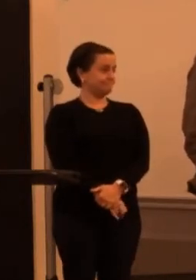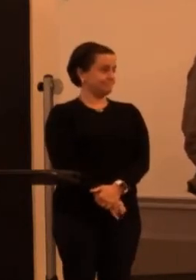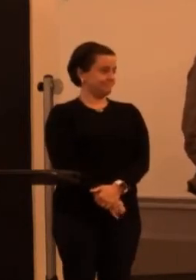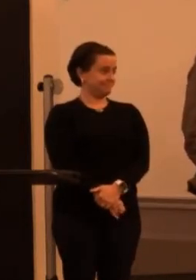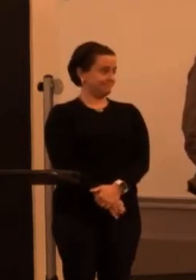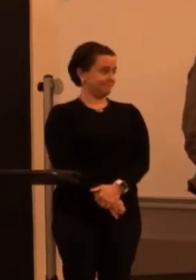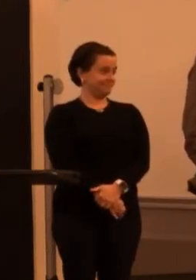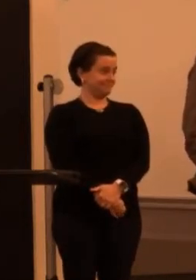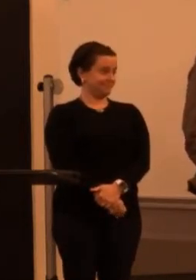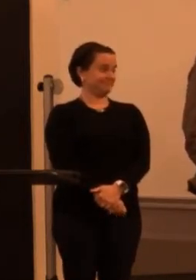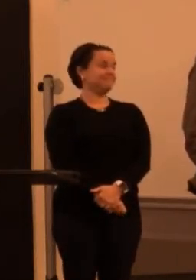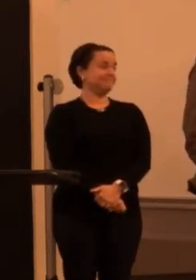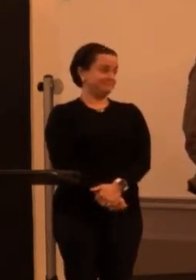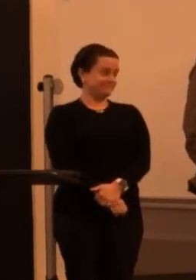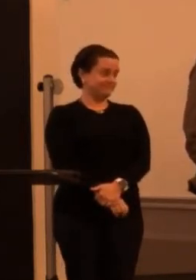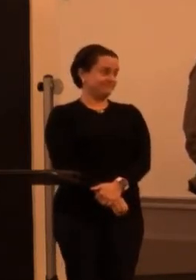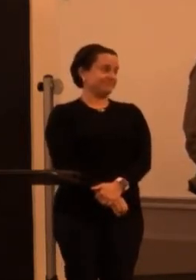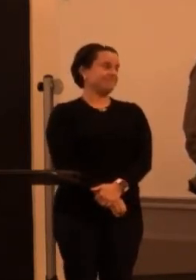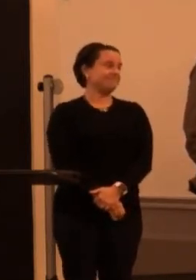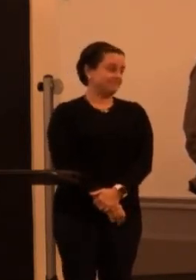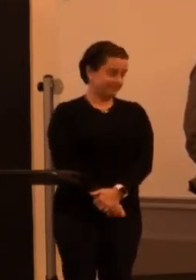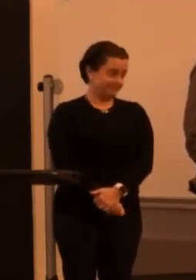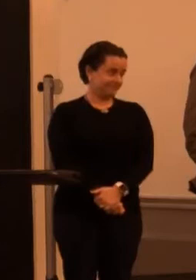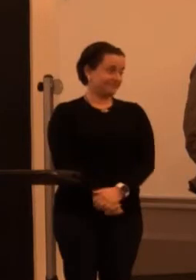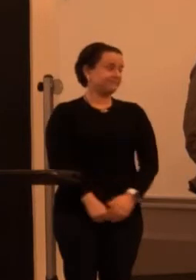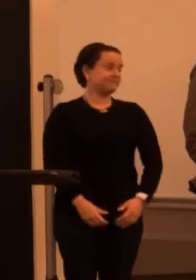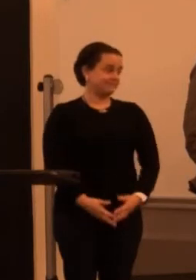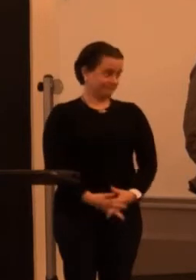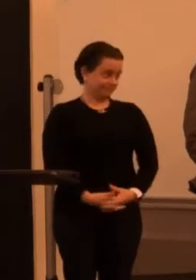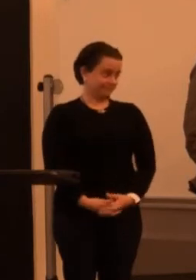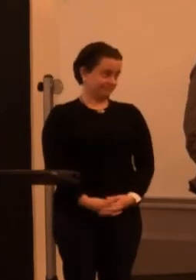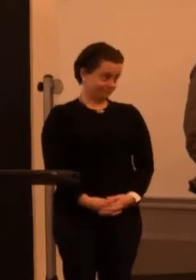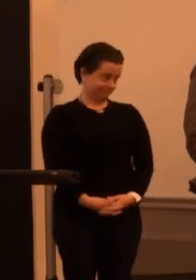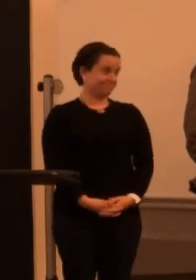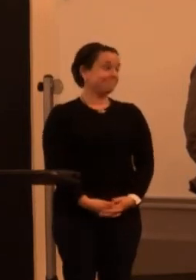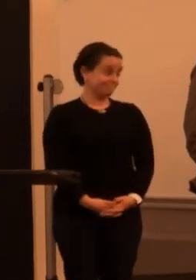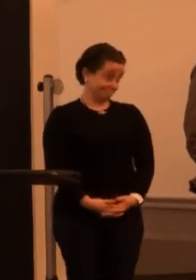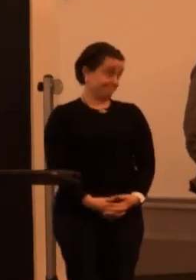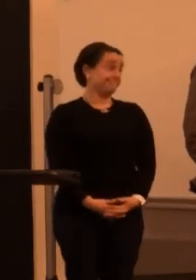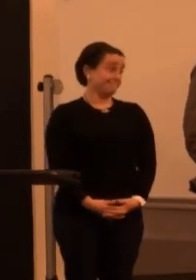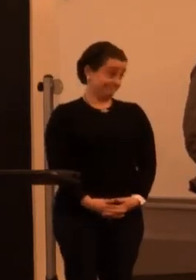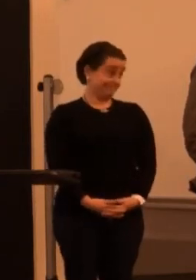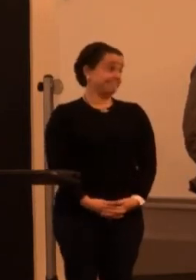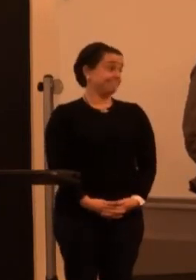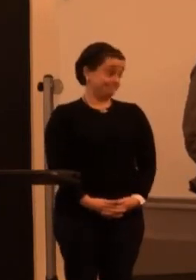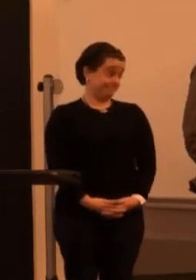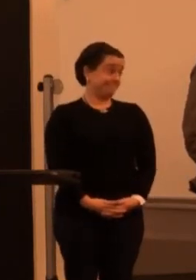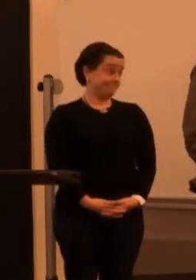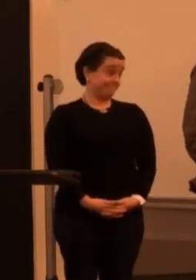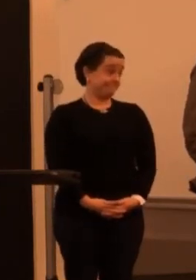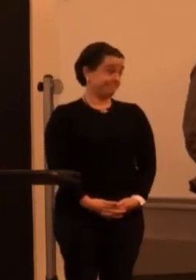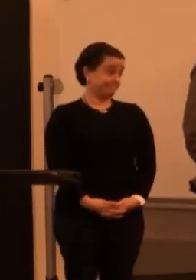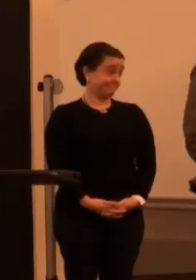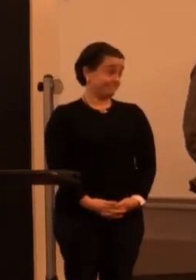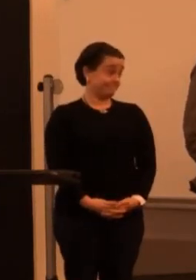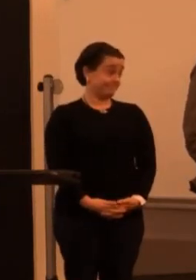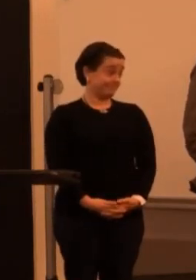to you, Robert, I missed the trademark and copyright communication a couple of weeks ago.